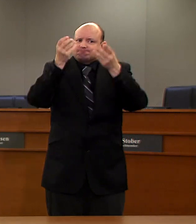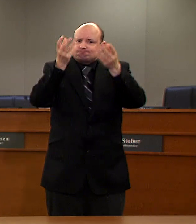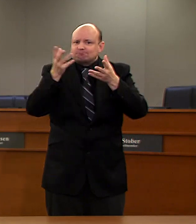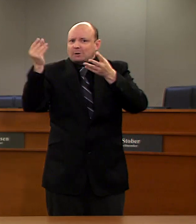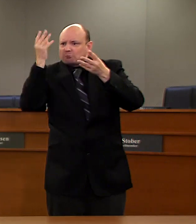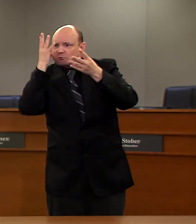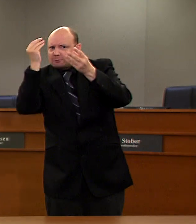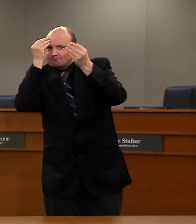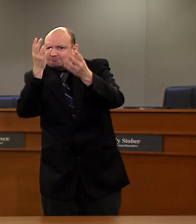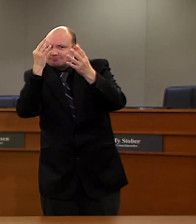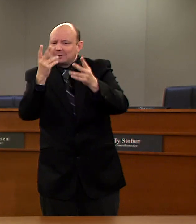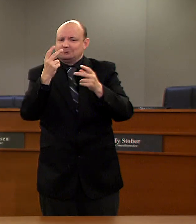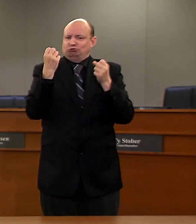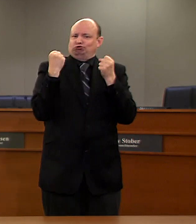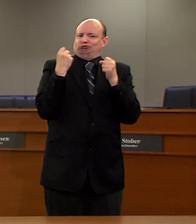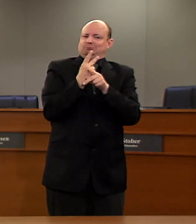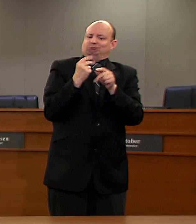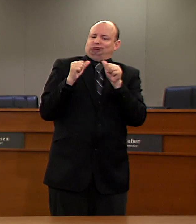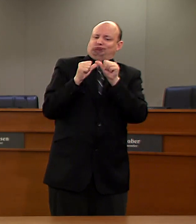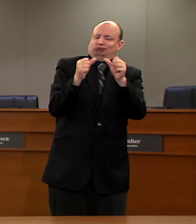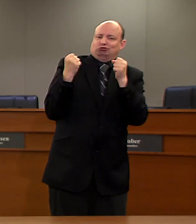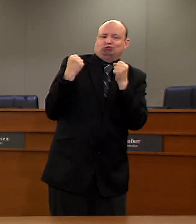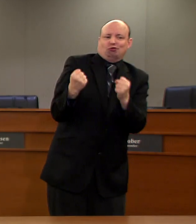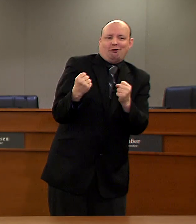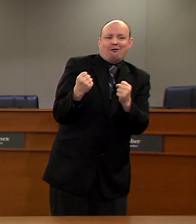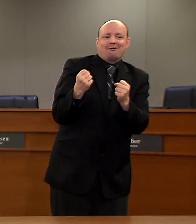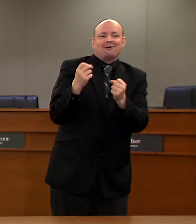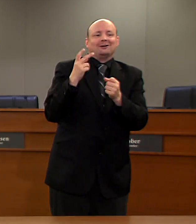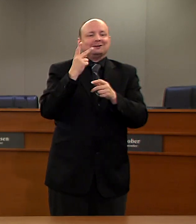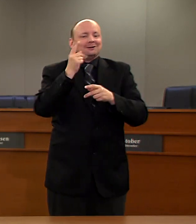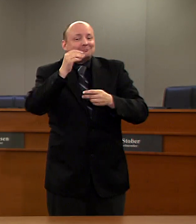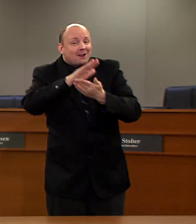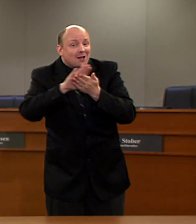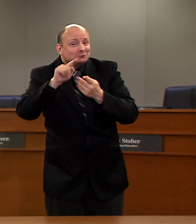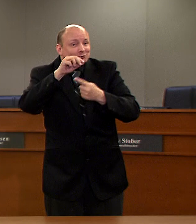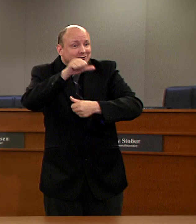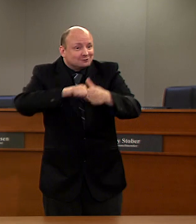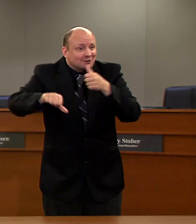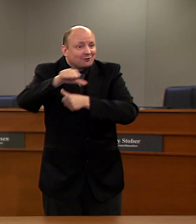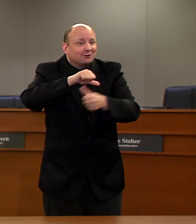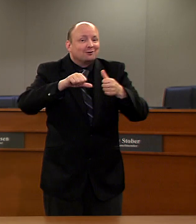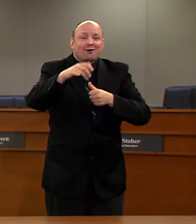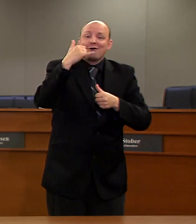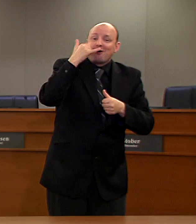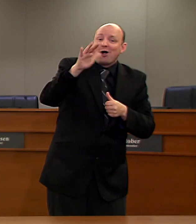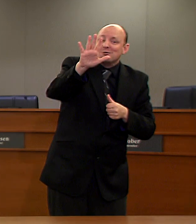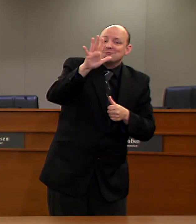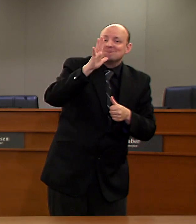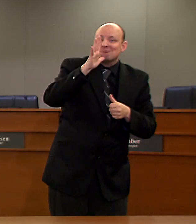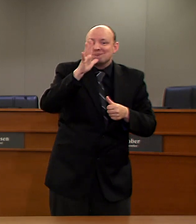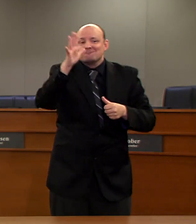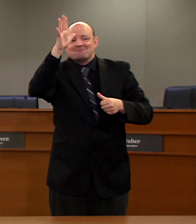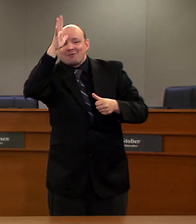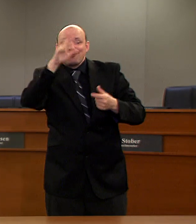More than anything, be kind to each other. Call your mother, call a friend, check on those people who are isolated.